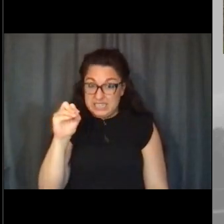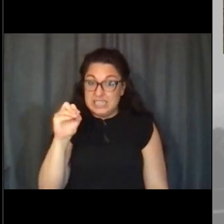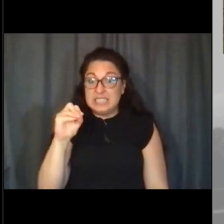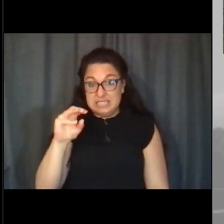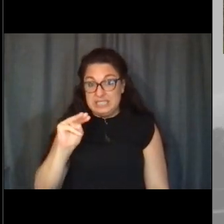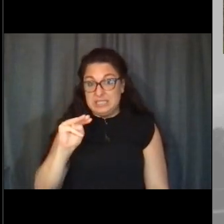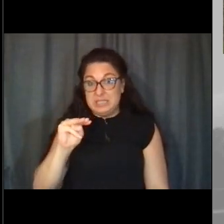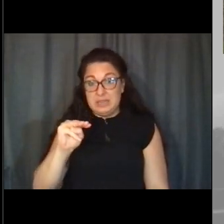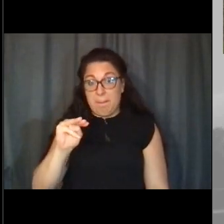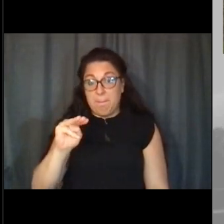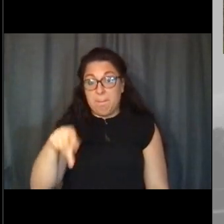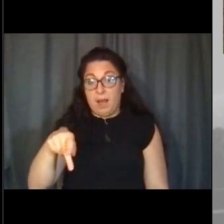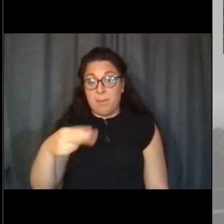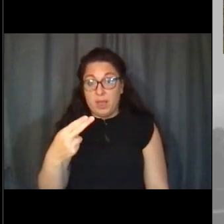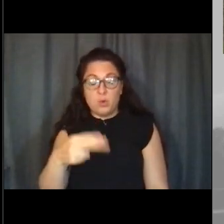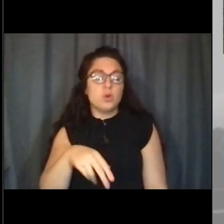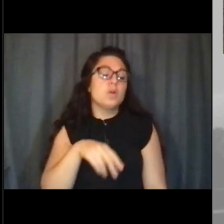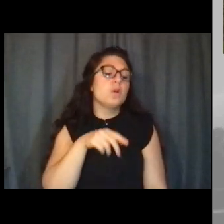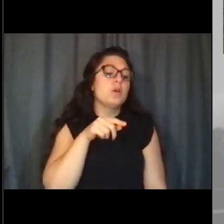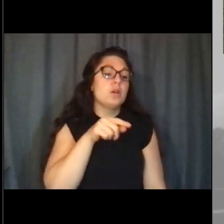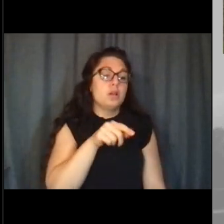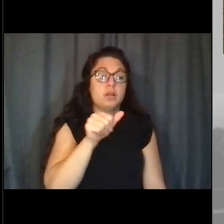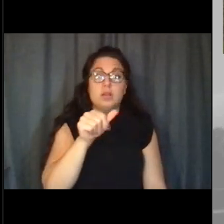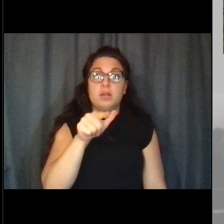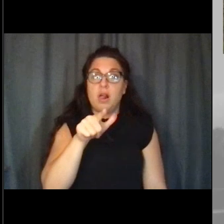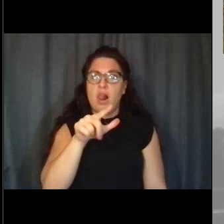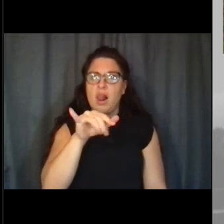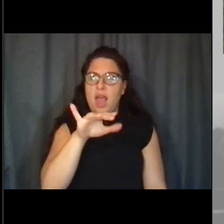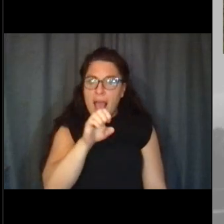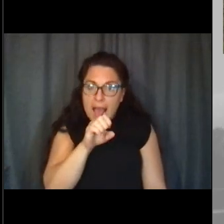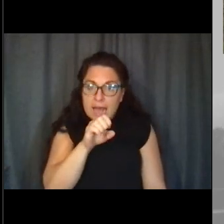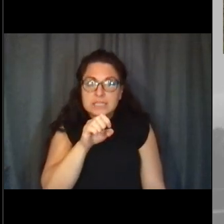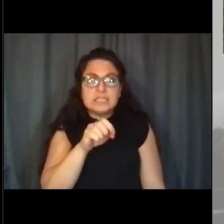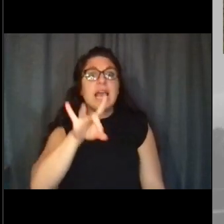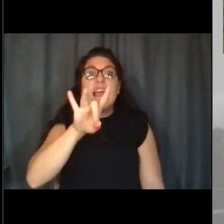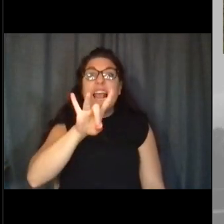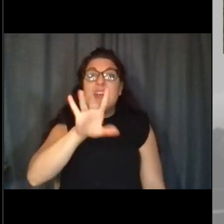Alison and Paul say, "85 in a thunderstorm." Holy smokes.